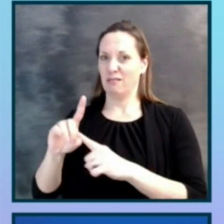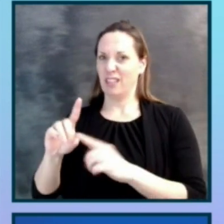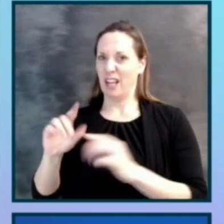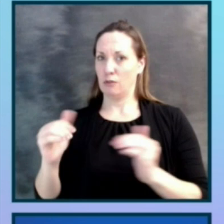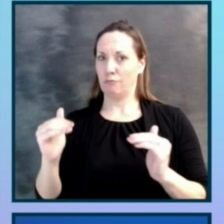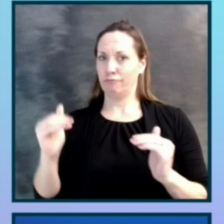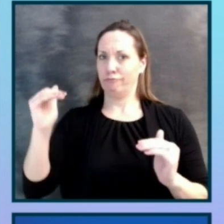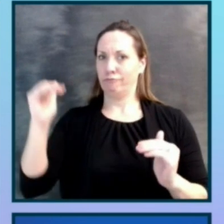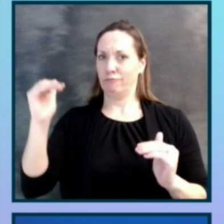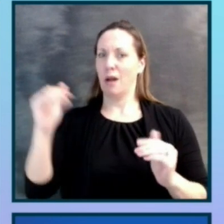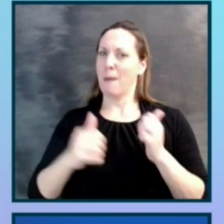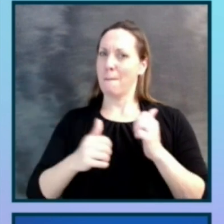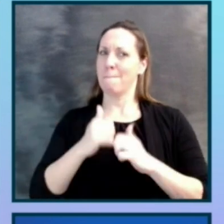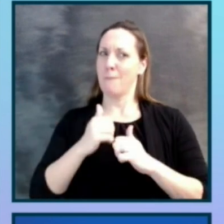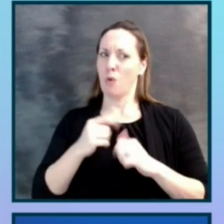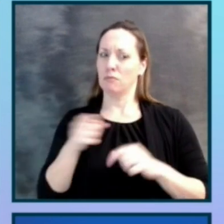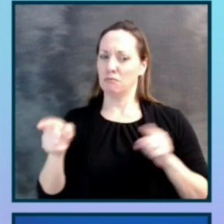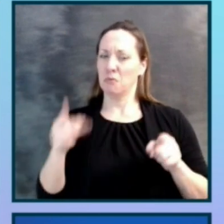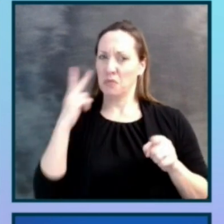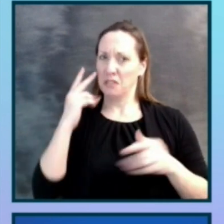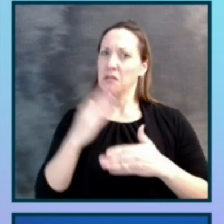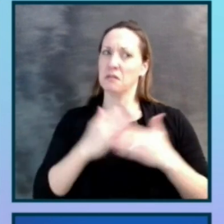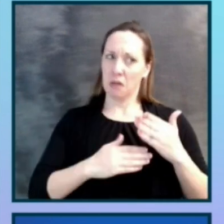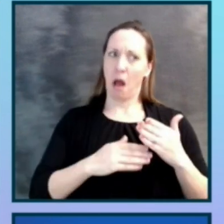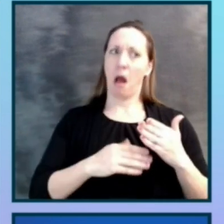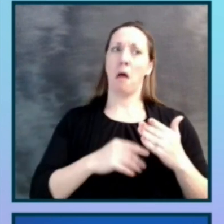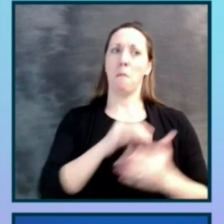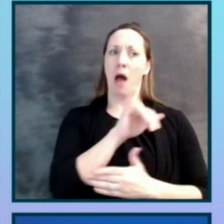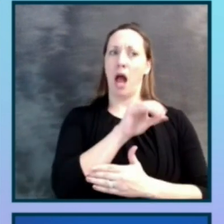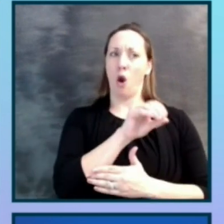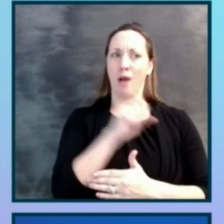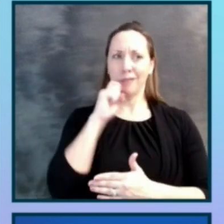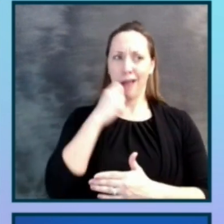we saw a little bit better, in some cases, iOS, a little better, some cases in Android,